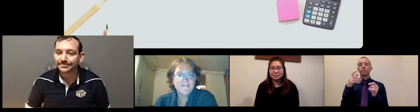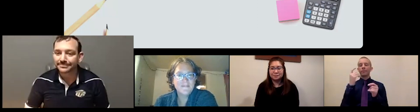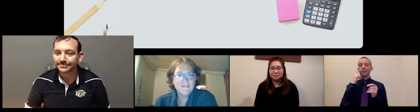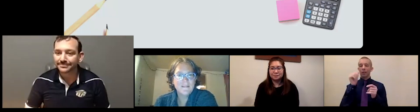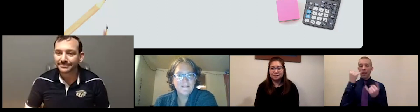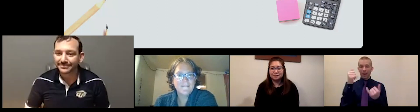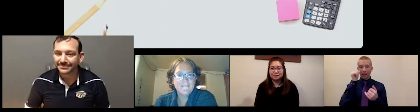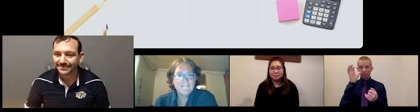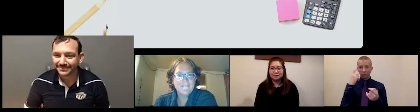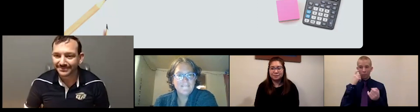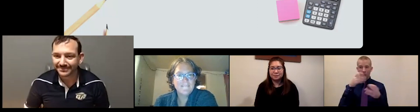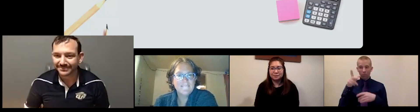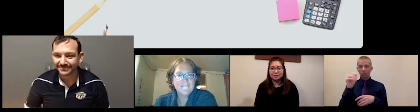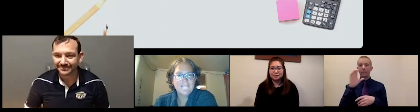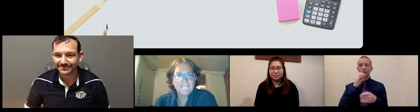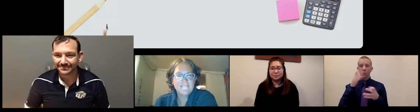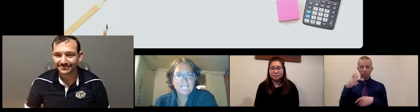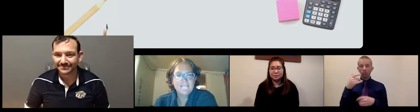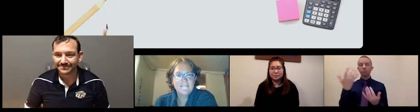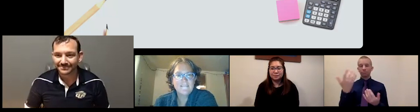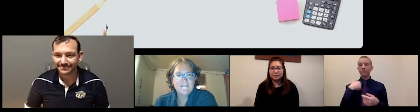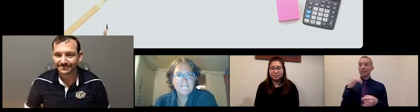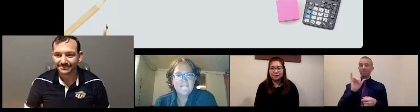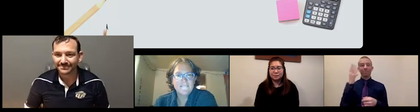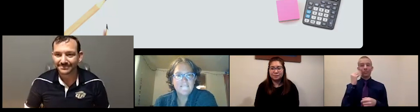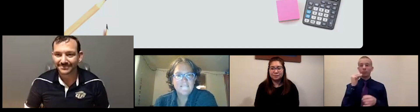Now that Cindy and Alicia brought it up, I had the same experience.